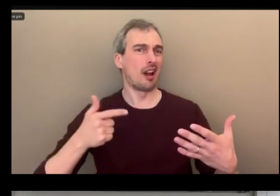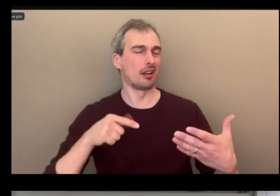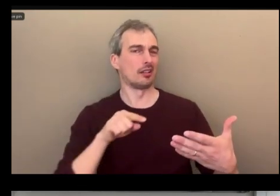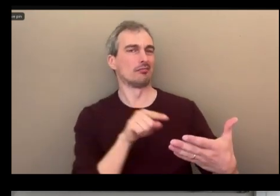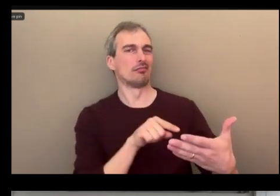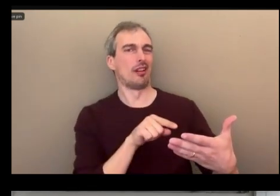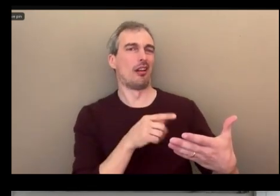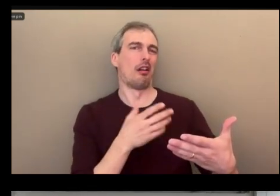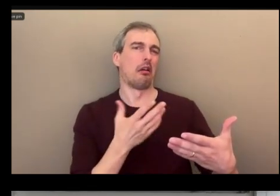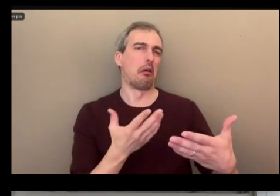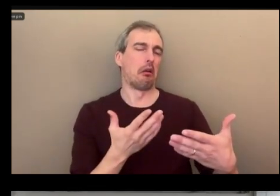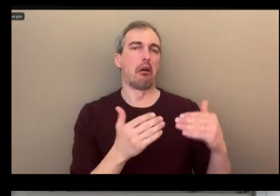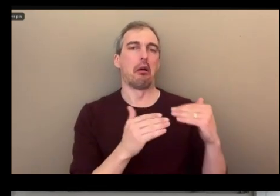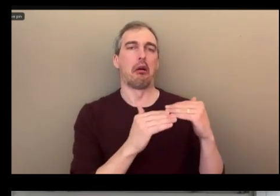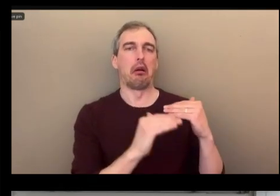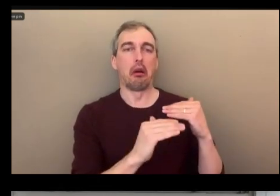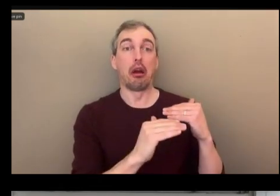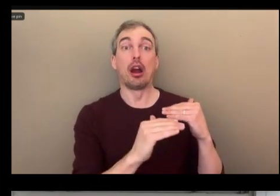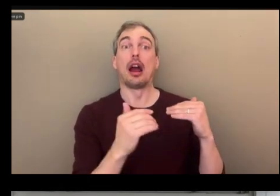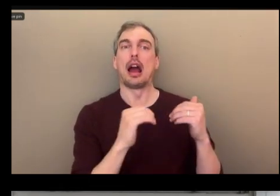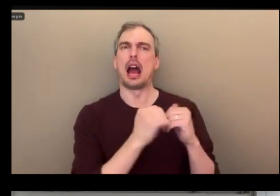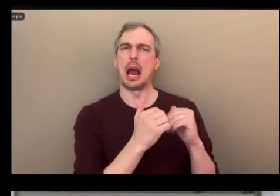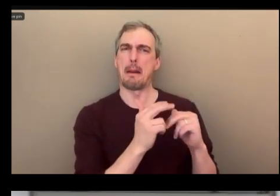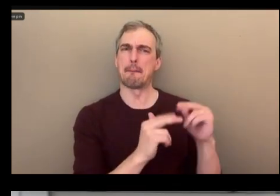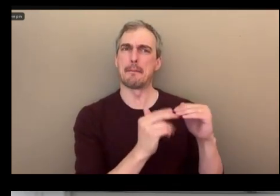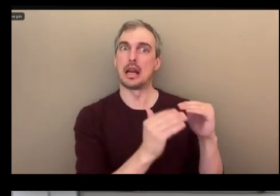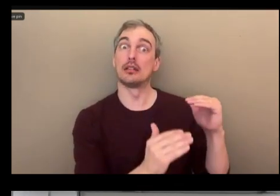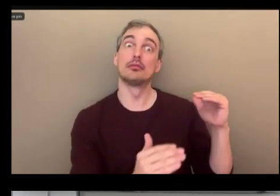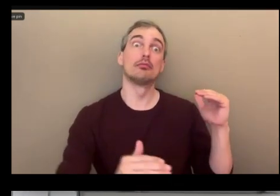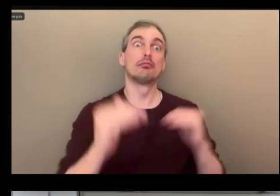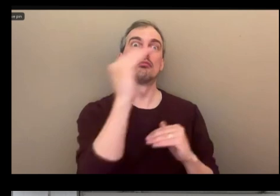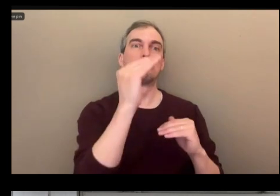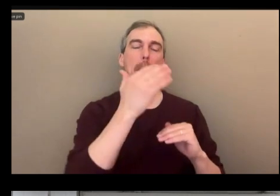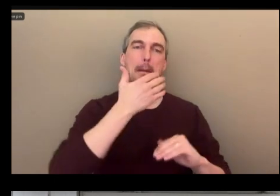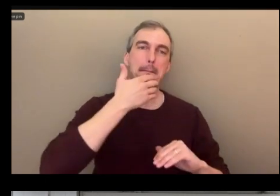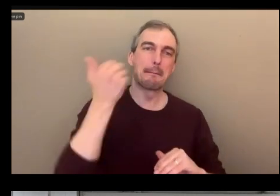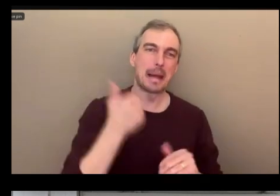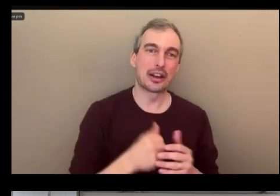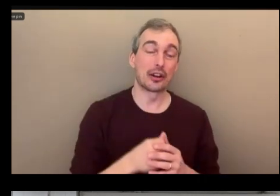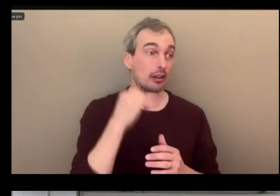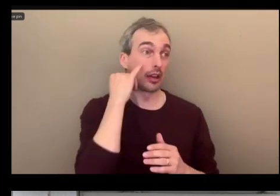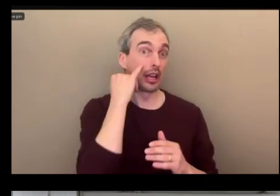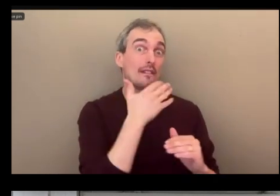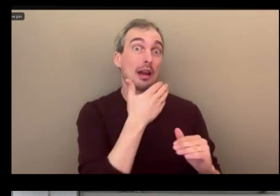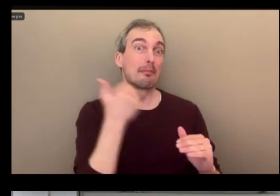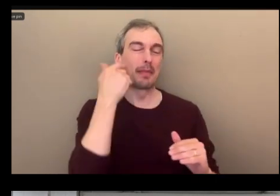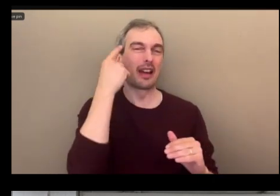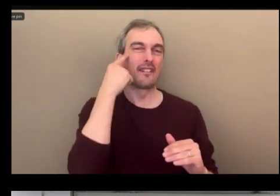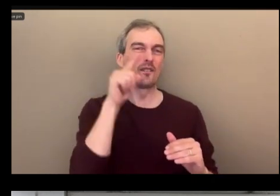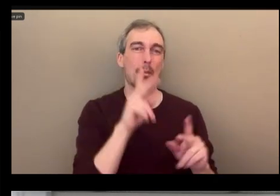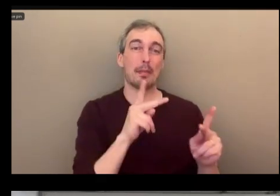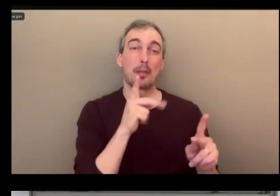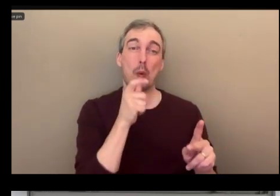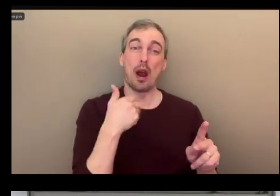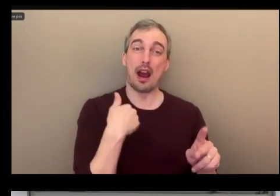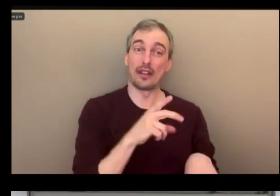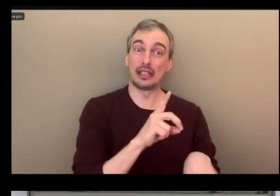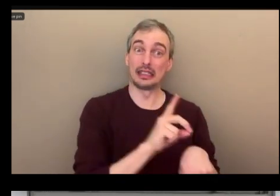with disabilities, you are obviously making it better for everyone. And that's really the message that we're always trying to share with people, inside Verizon and outside of Verizon.